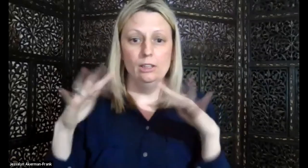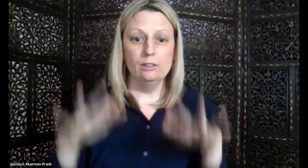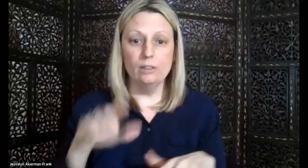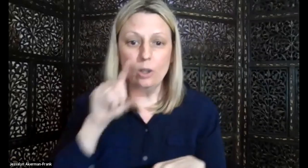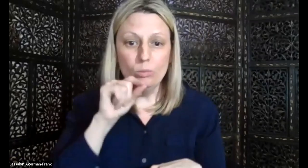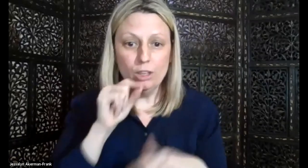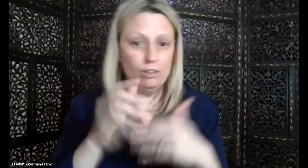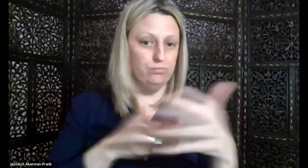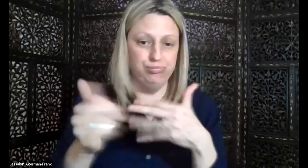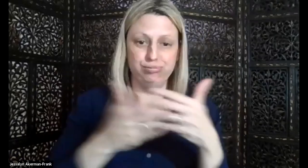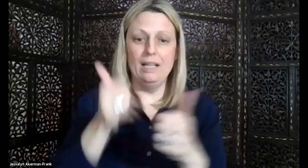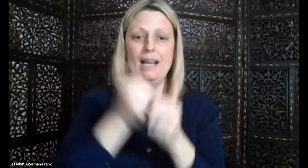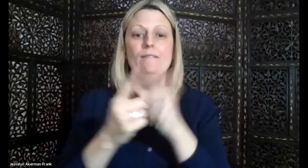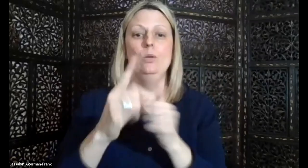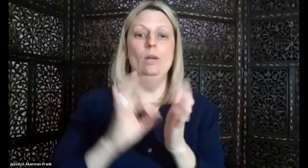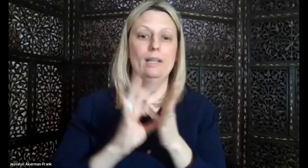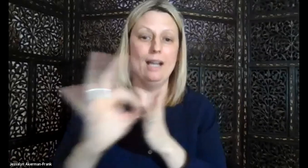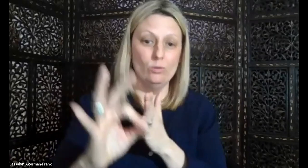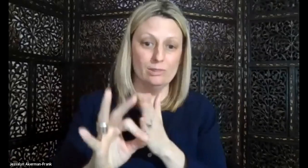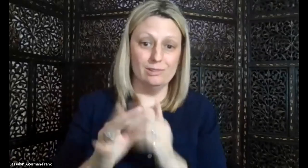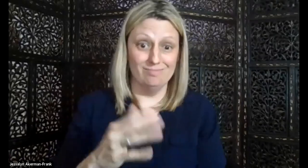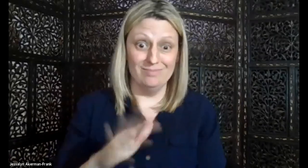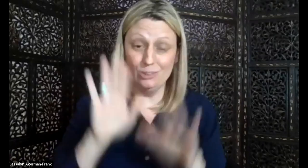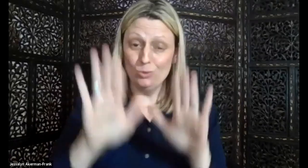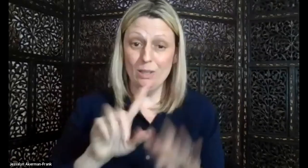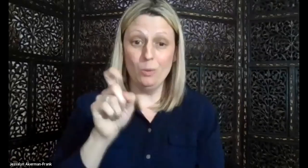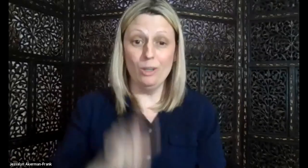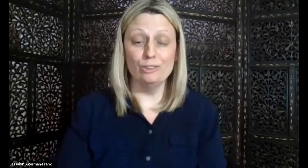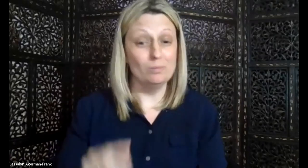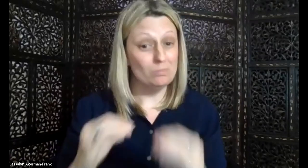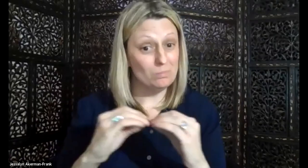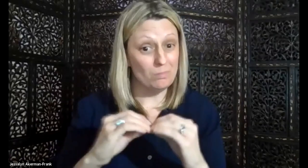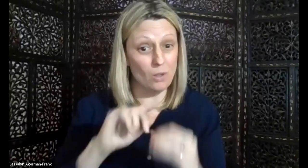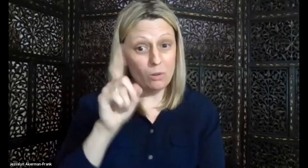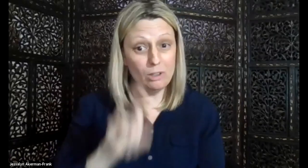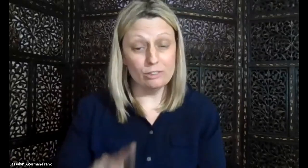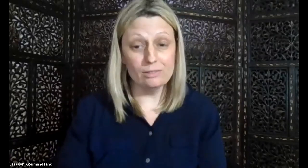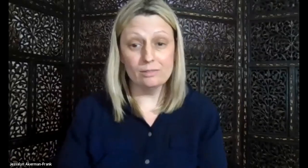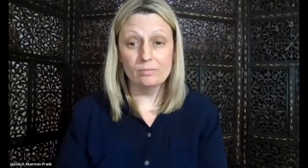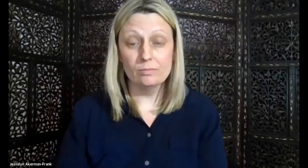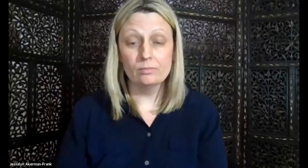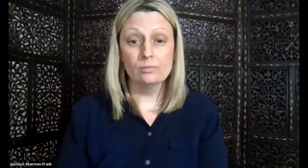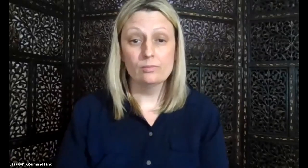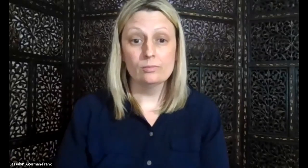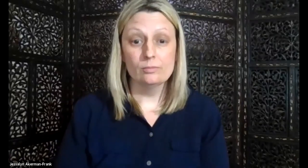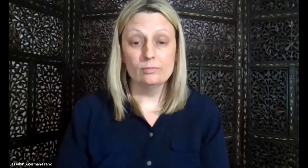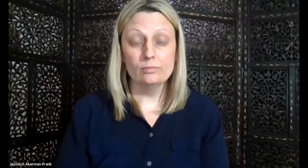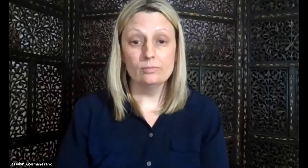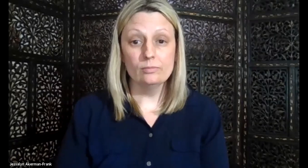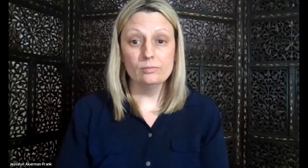was wondering >> Jessalyn: That's a great question. Yeah, so everybody is counted regardless if you're working